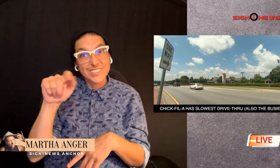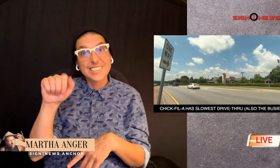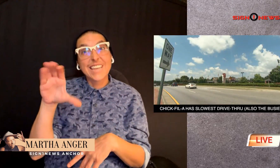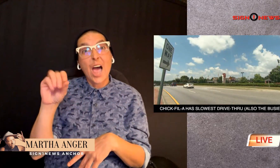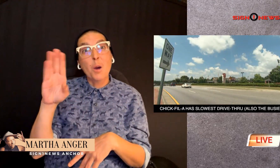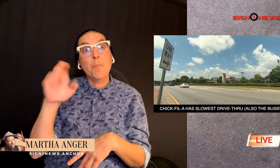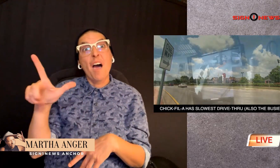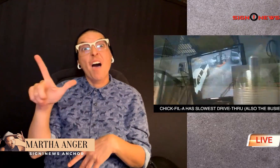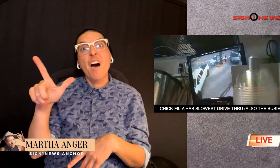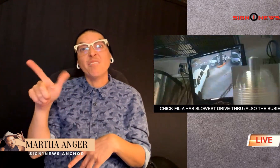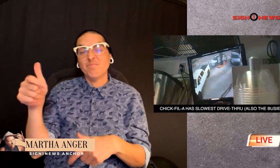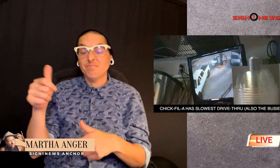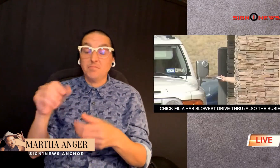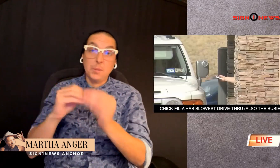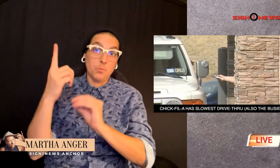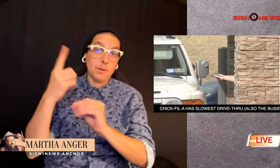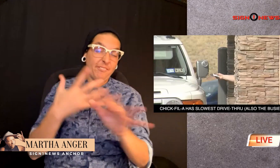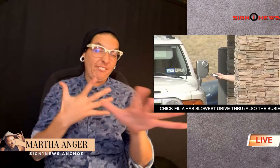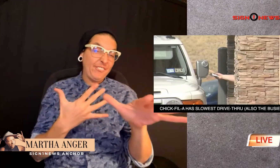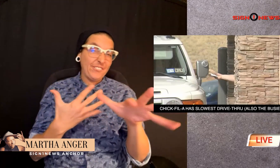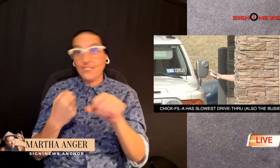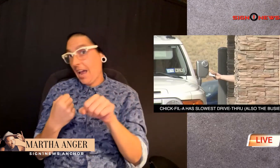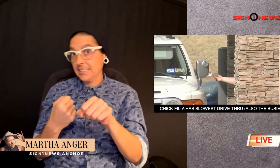Taco Bell has the fastest drive-through line.